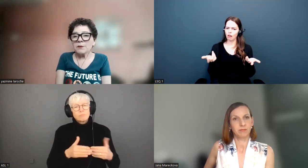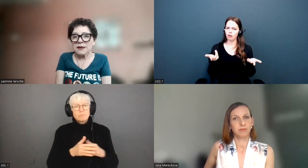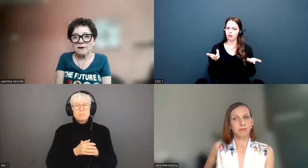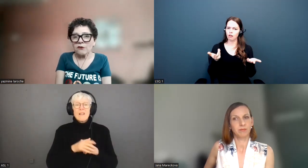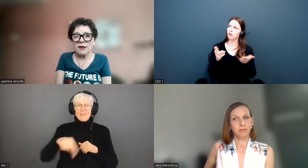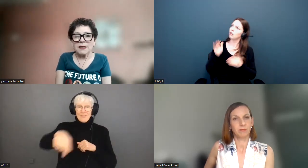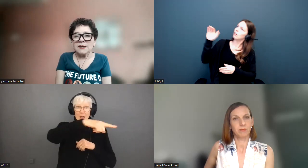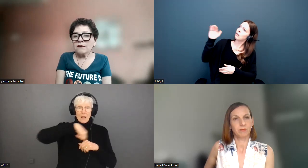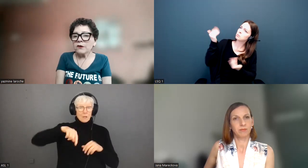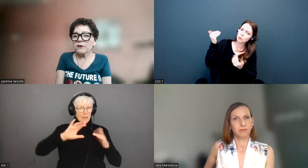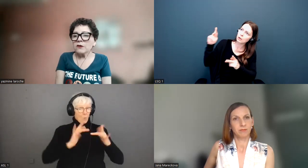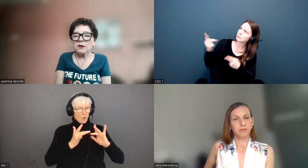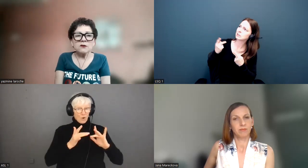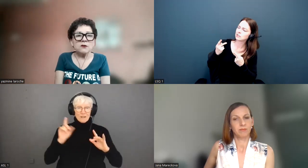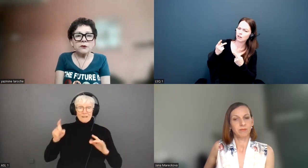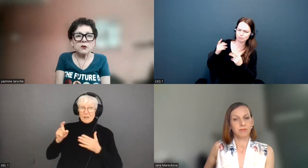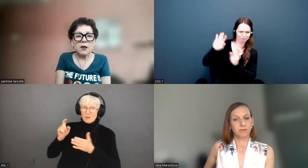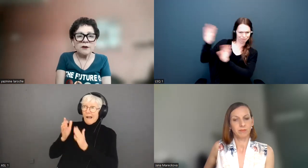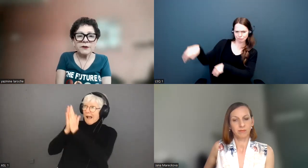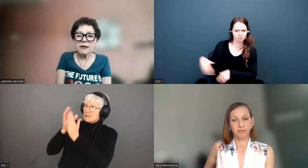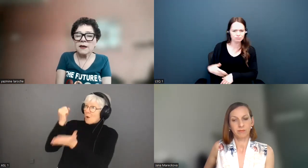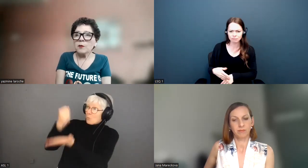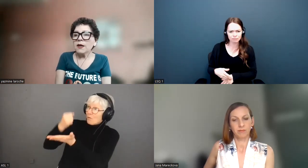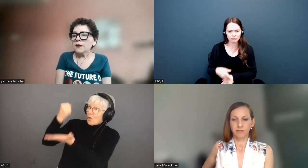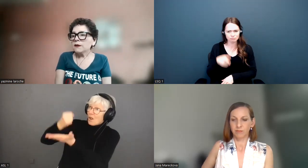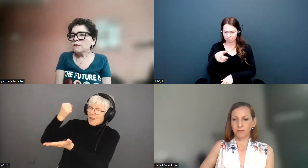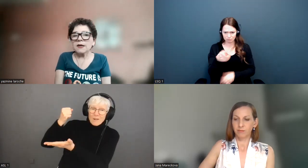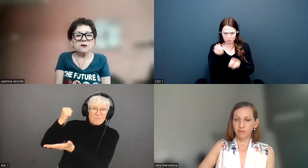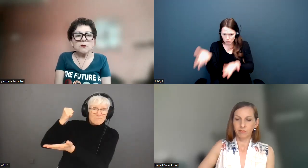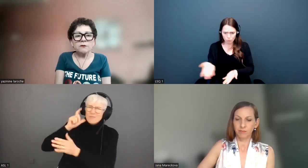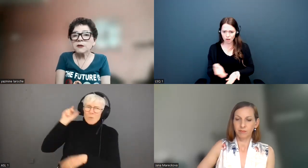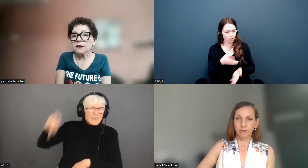anybody can create any network you can do your virtual coffee Club you can do a physical